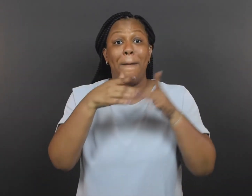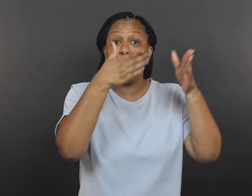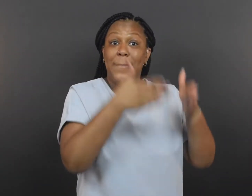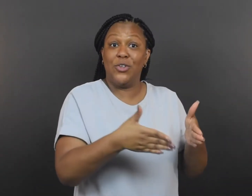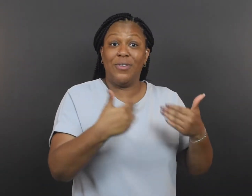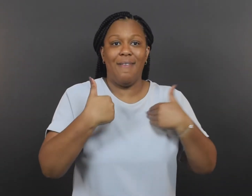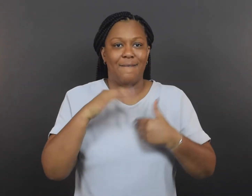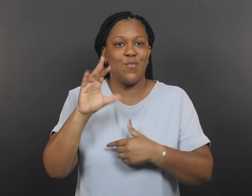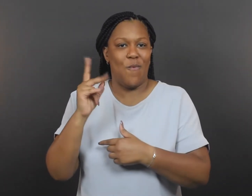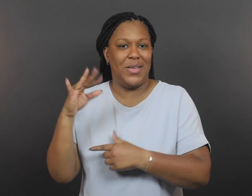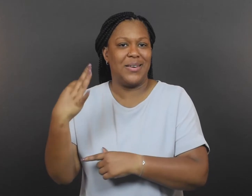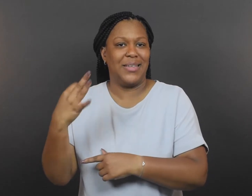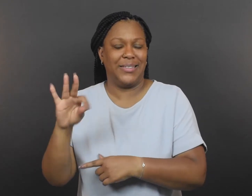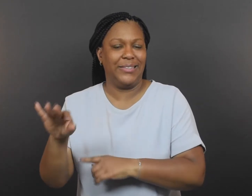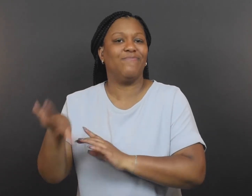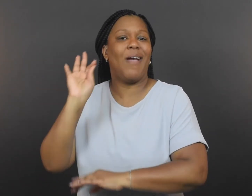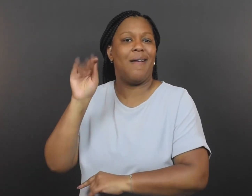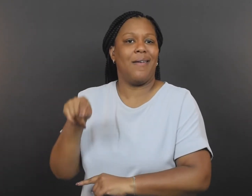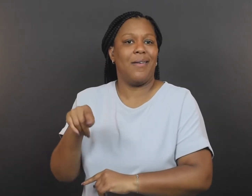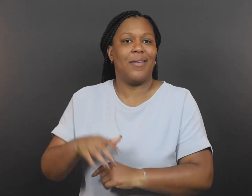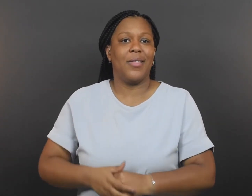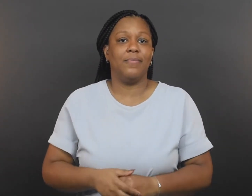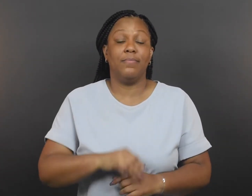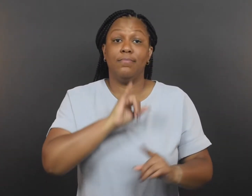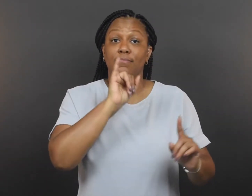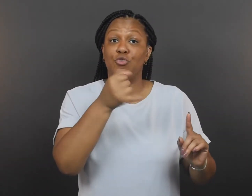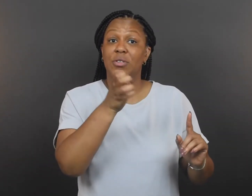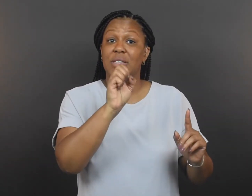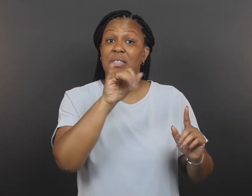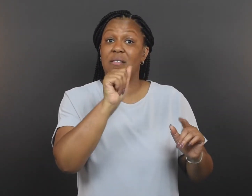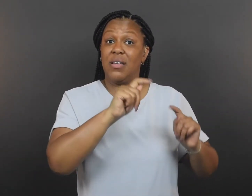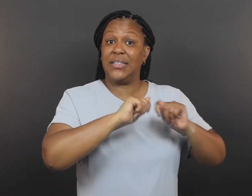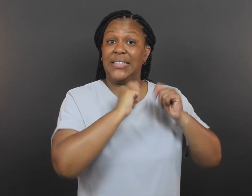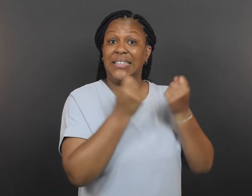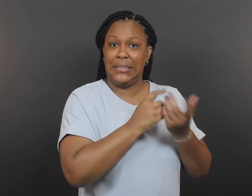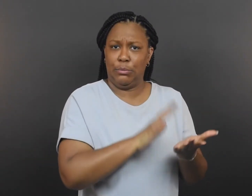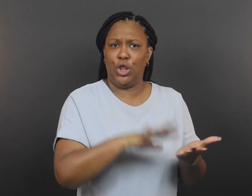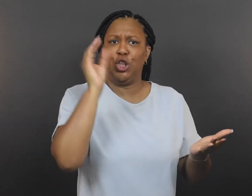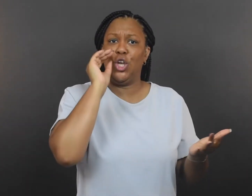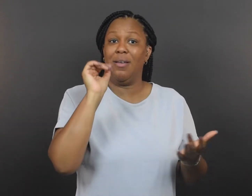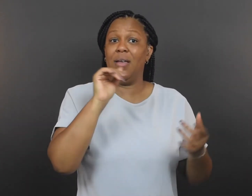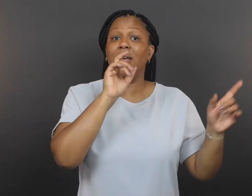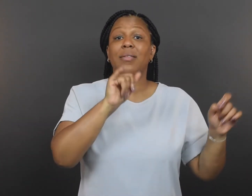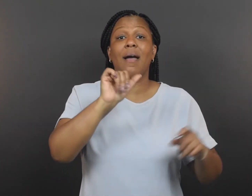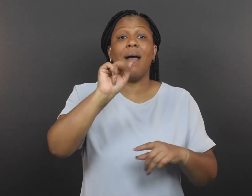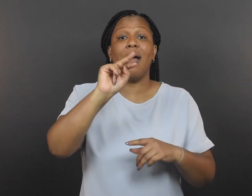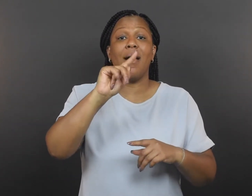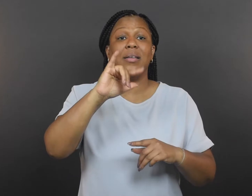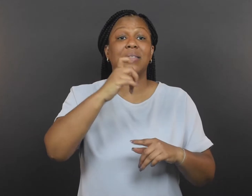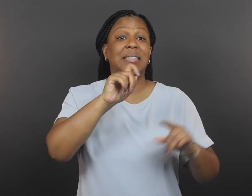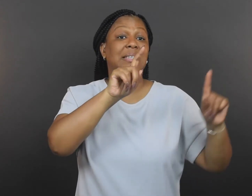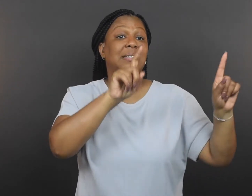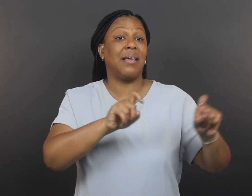when a person had COVID-19,” she says. Jessica’s team learned that the antigen